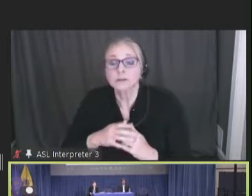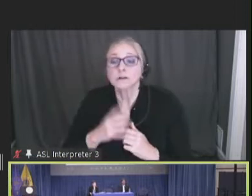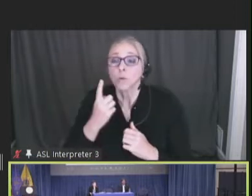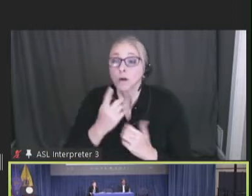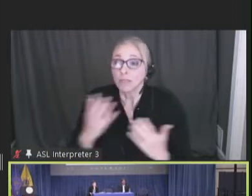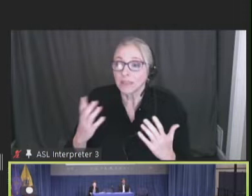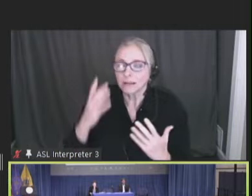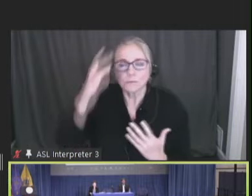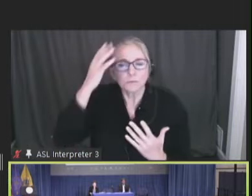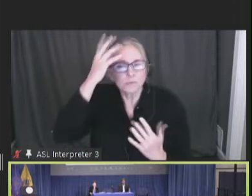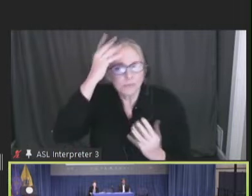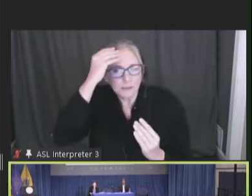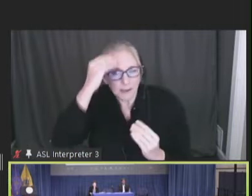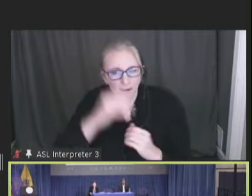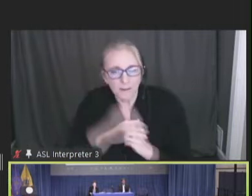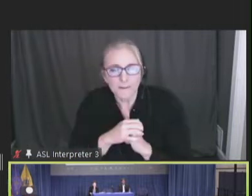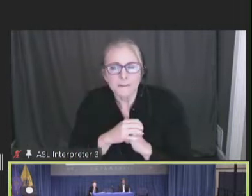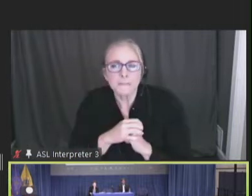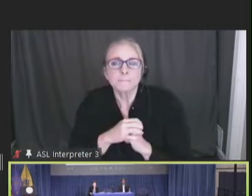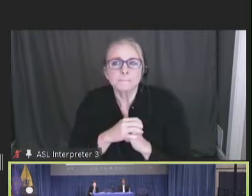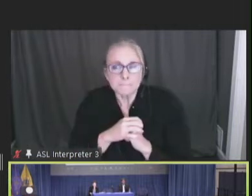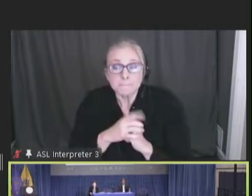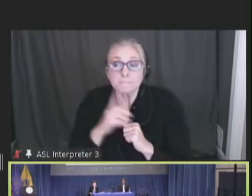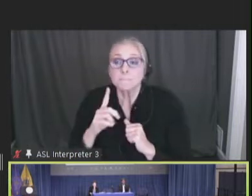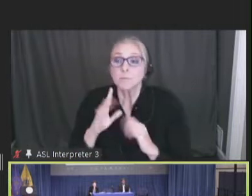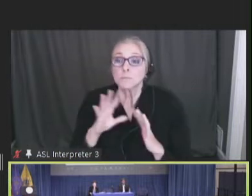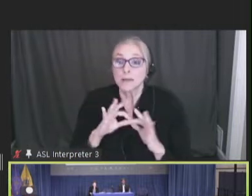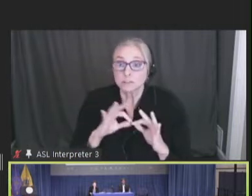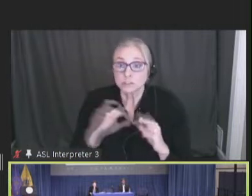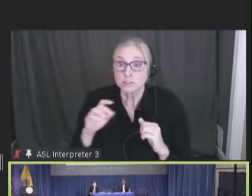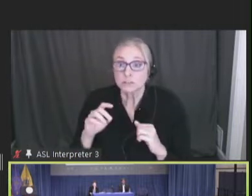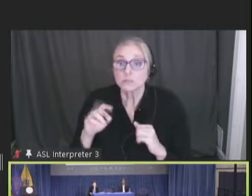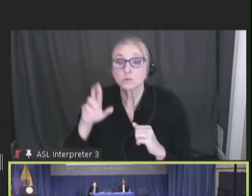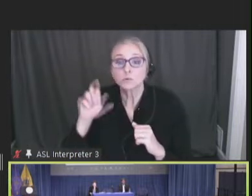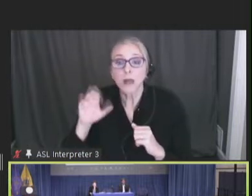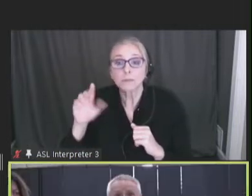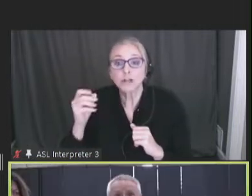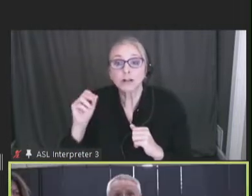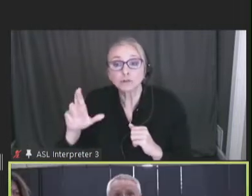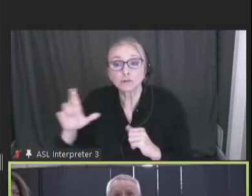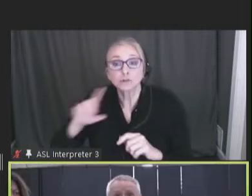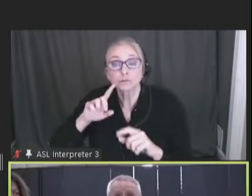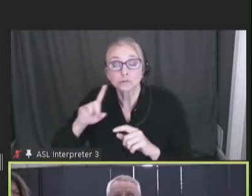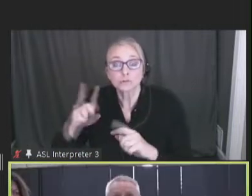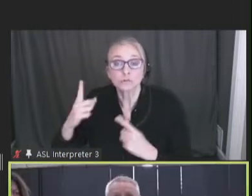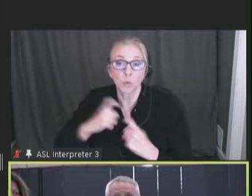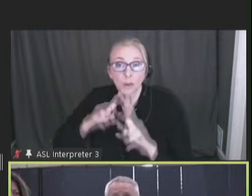about. You mentioned to Rob Schechter's question earlier about correlation with